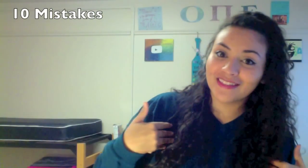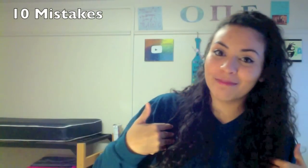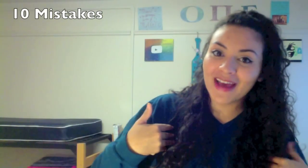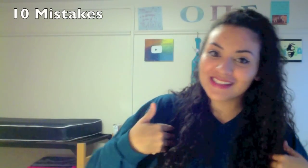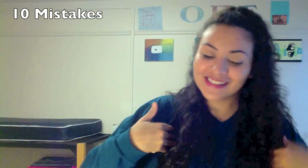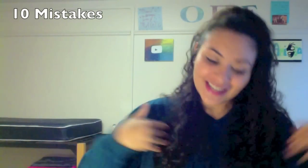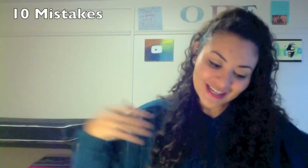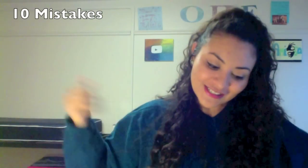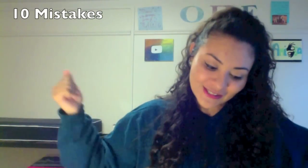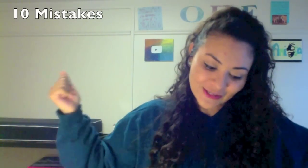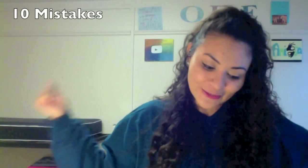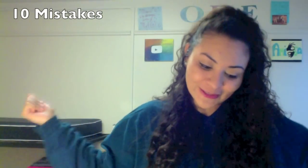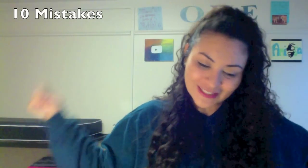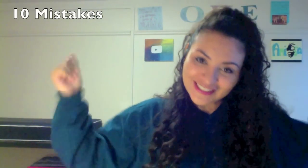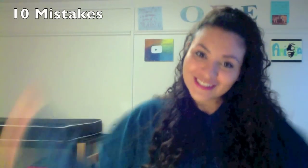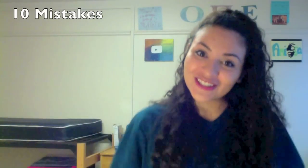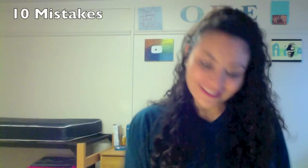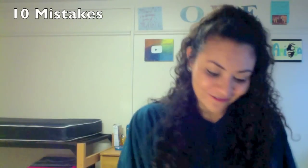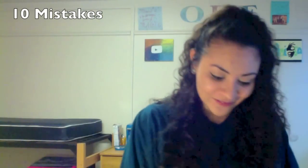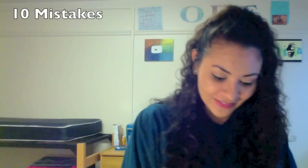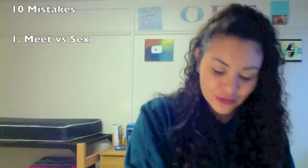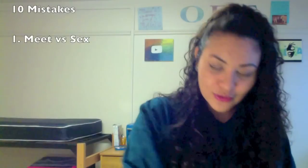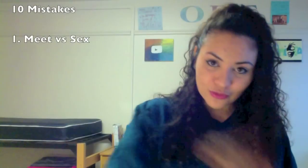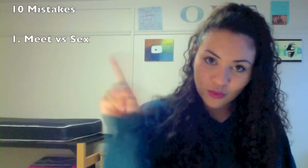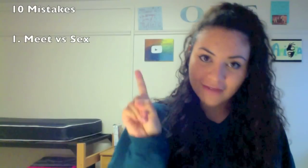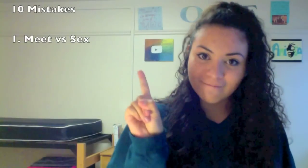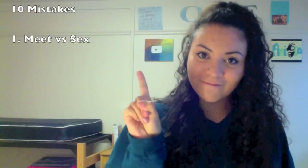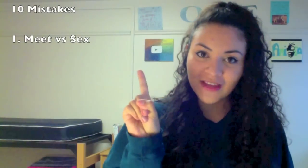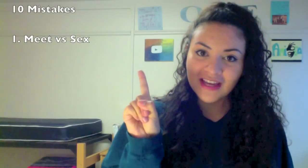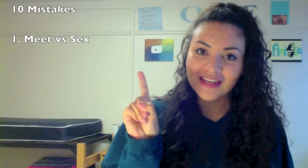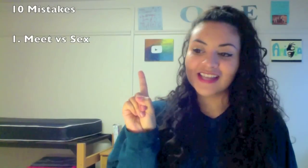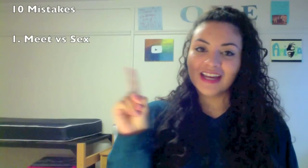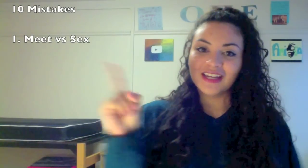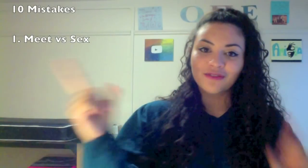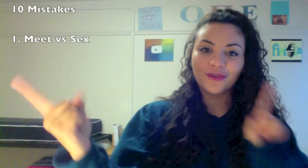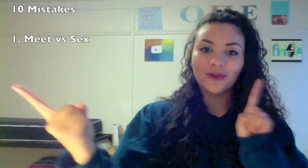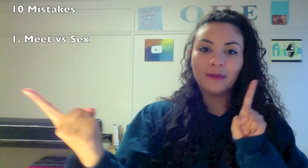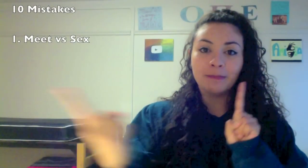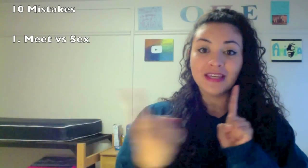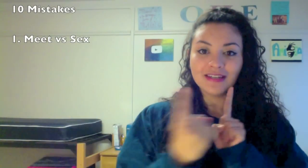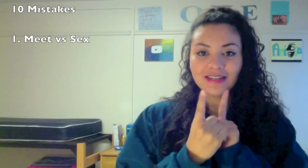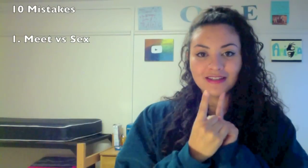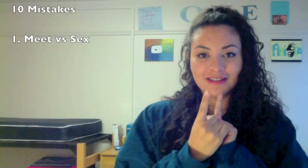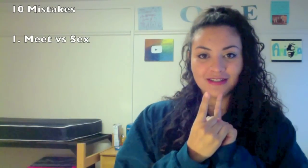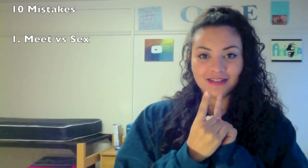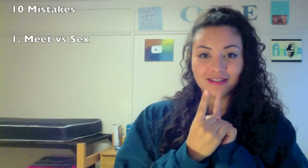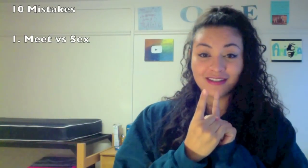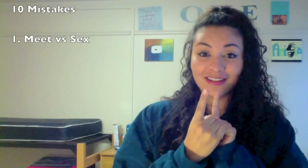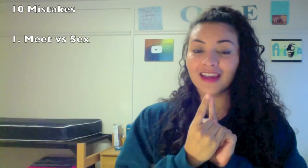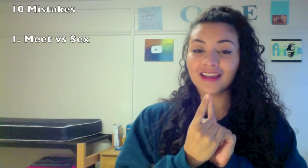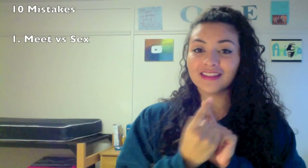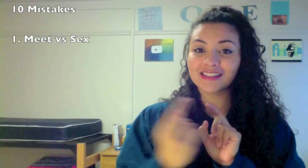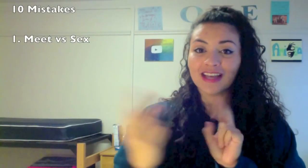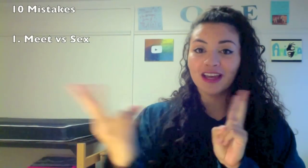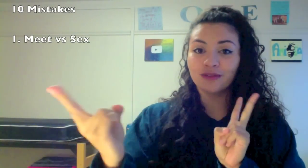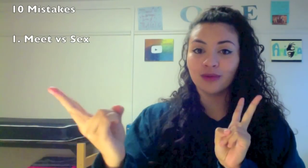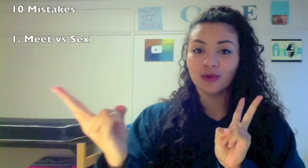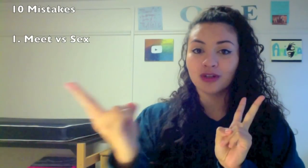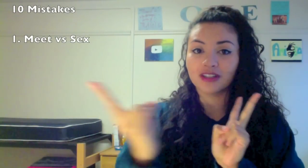that I've made in the past. So lets get started! Number 1!The sign for "Meet" and the sign